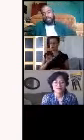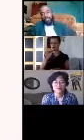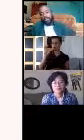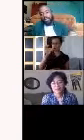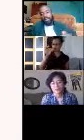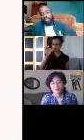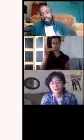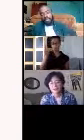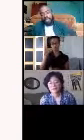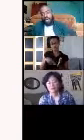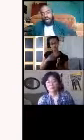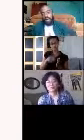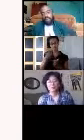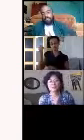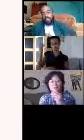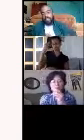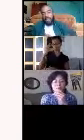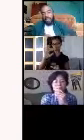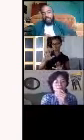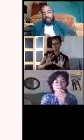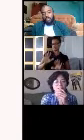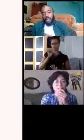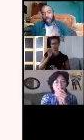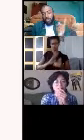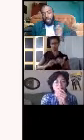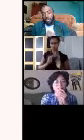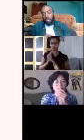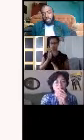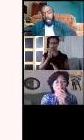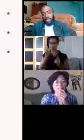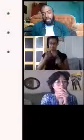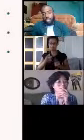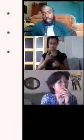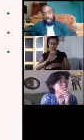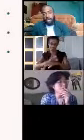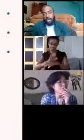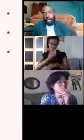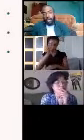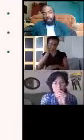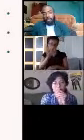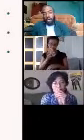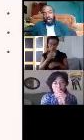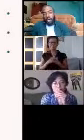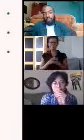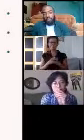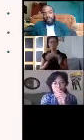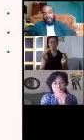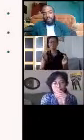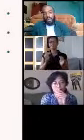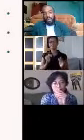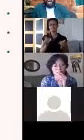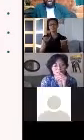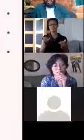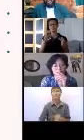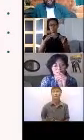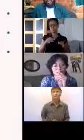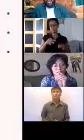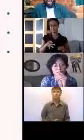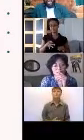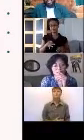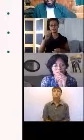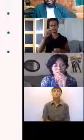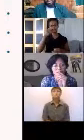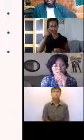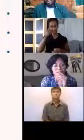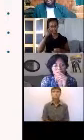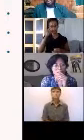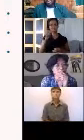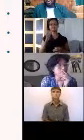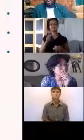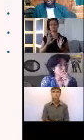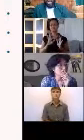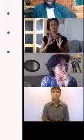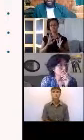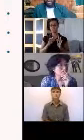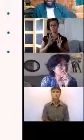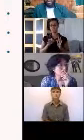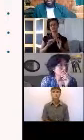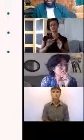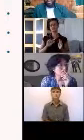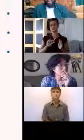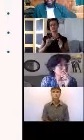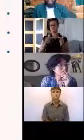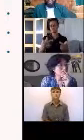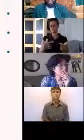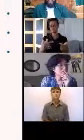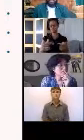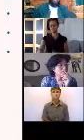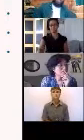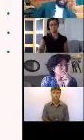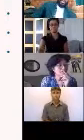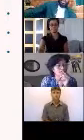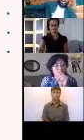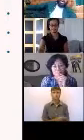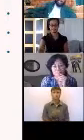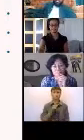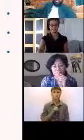of the onion that Jaqs mentioned above. And so we'll go through that.